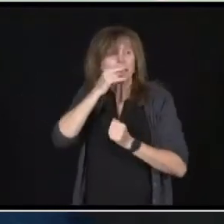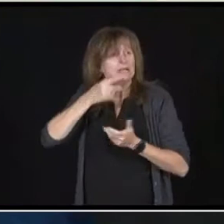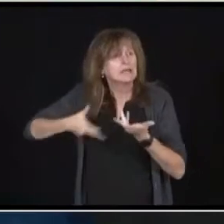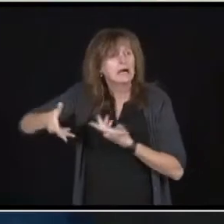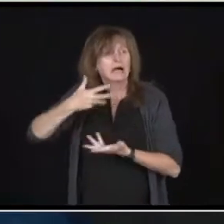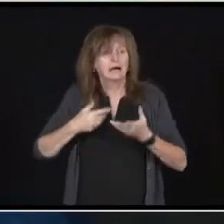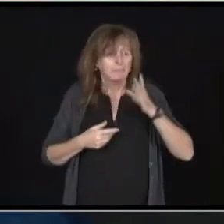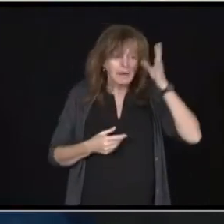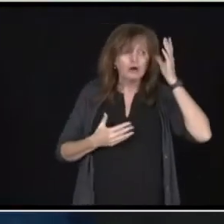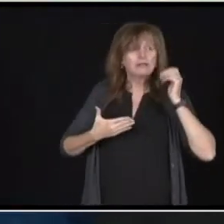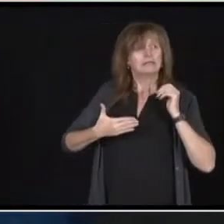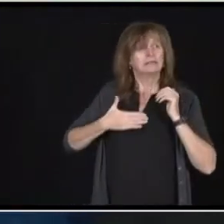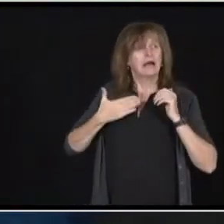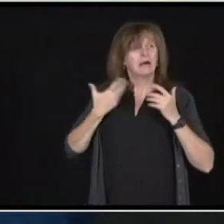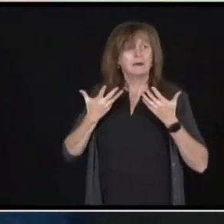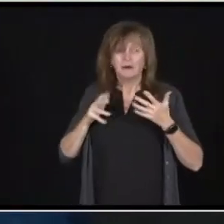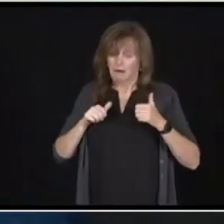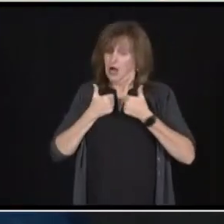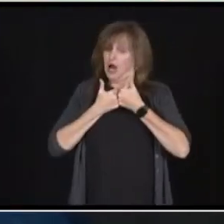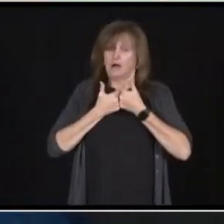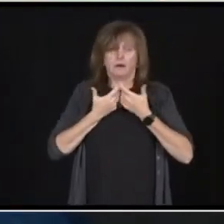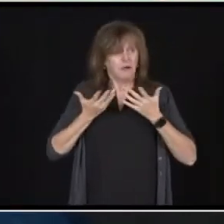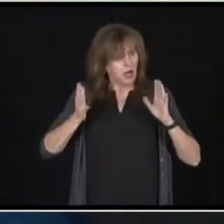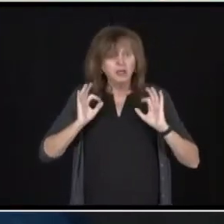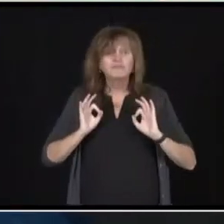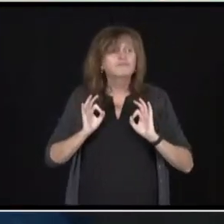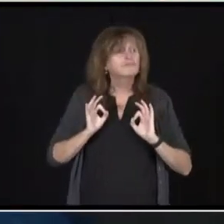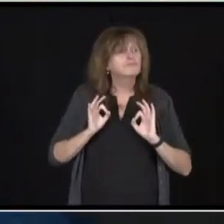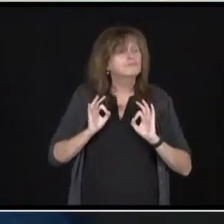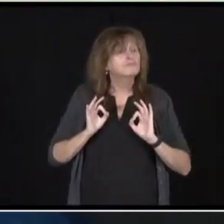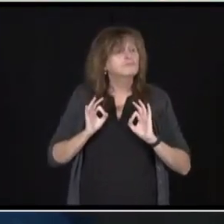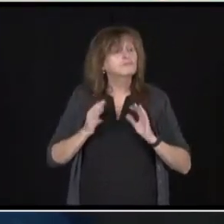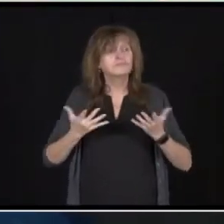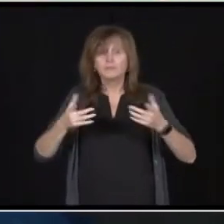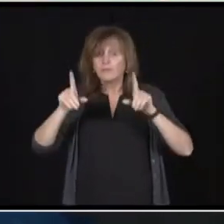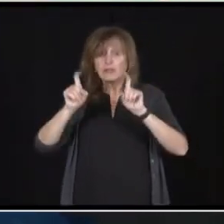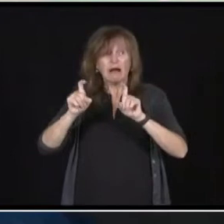Kids are as happy as anything. I've talked to many kids and parents are happy.